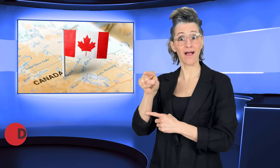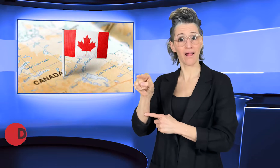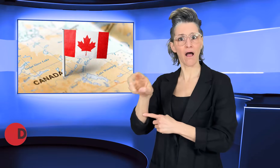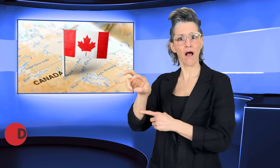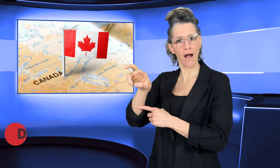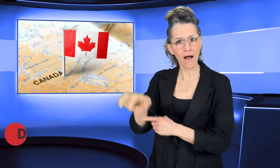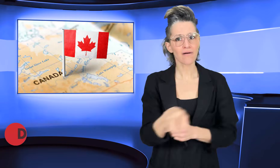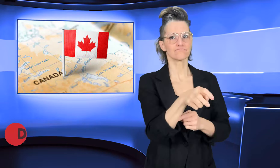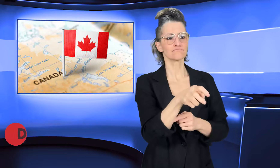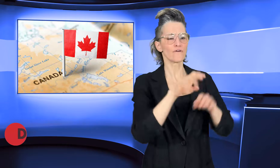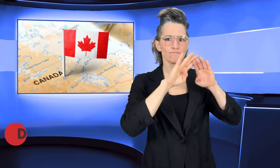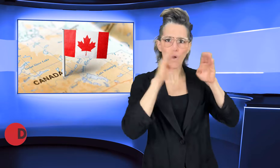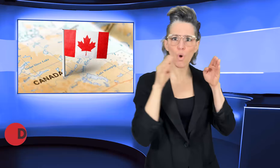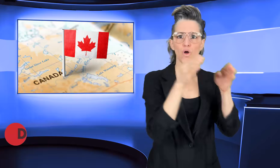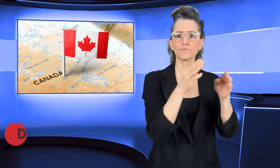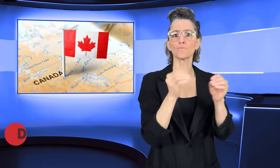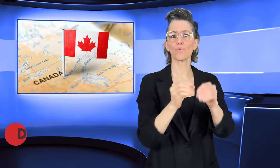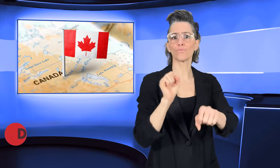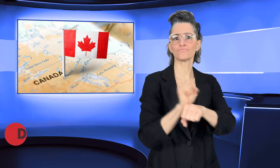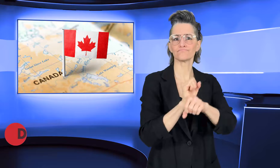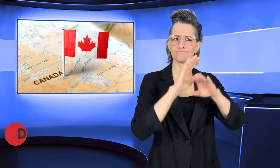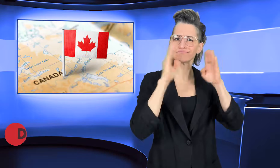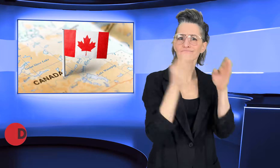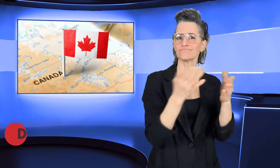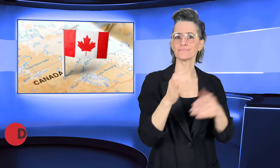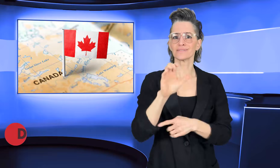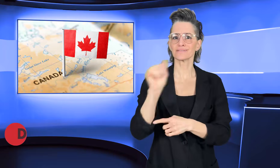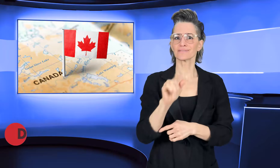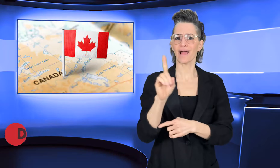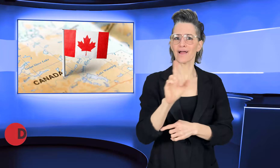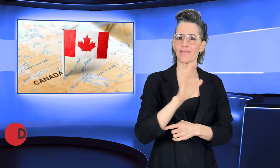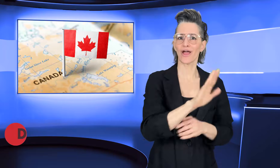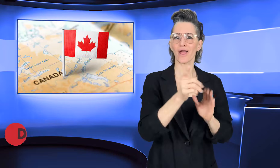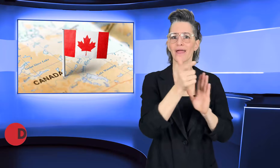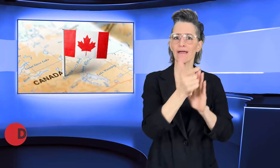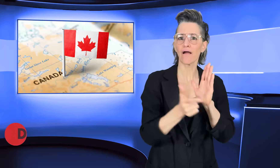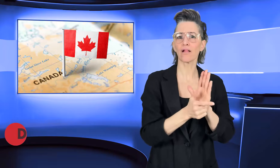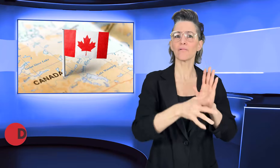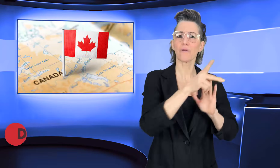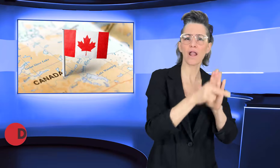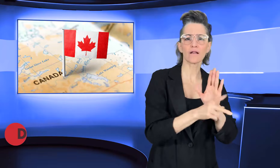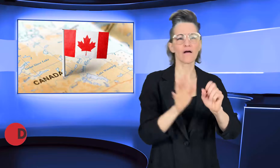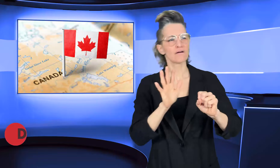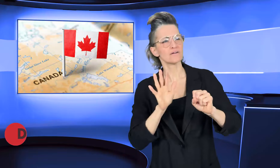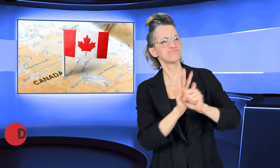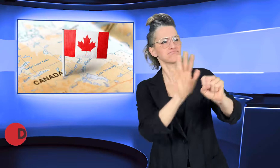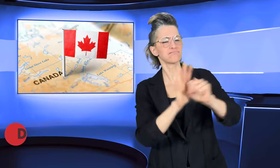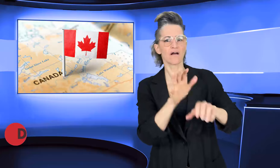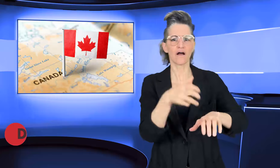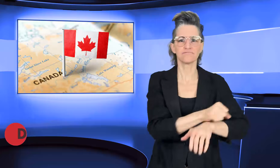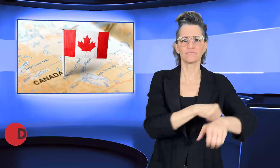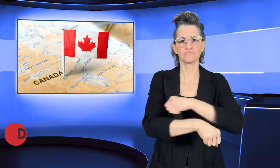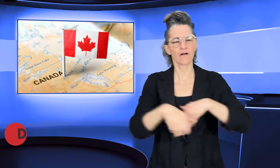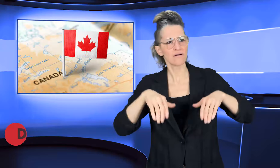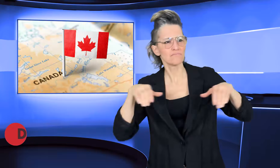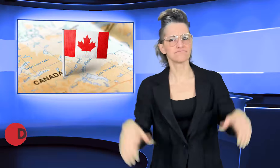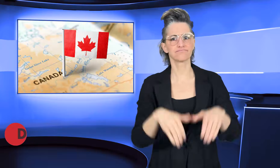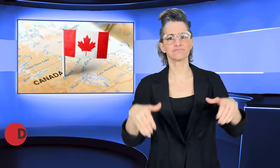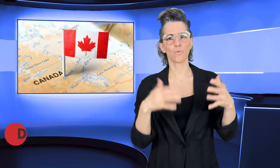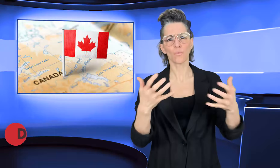who has moved to focus on CAD’s legal and policy advocacy efforts to